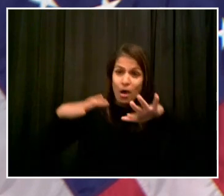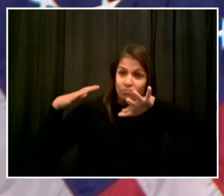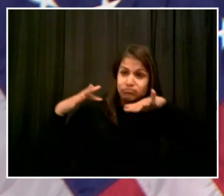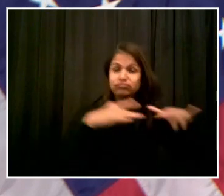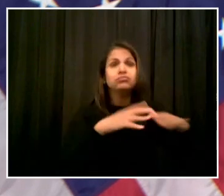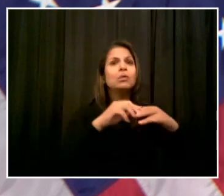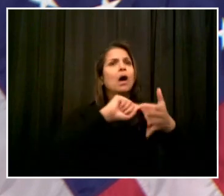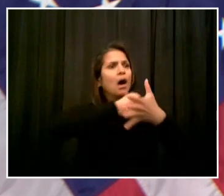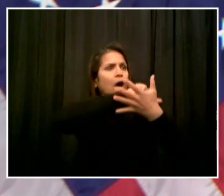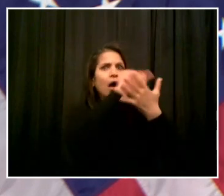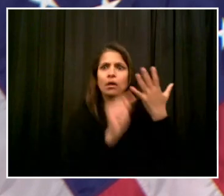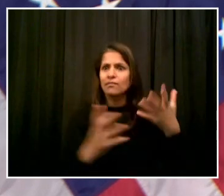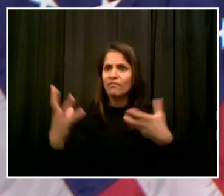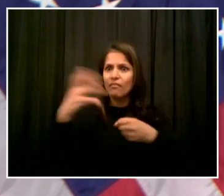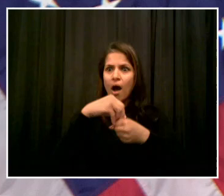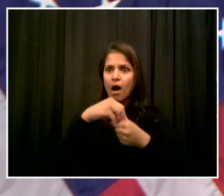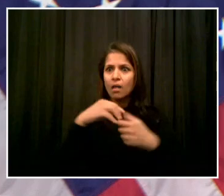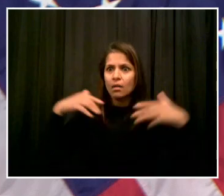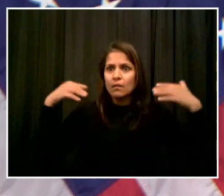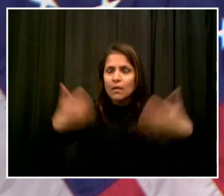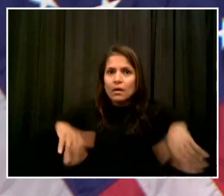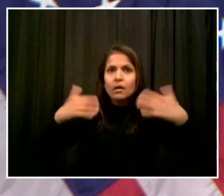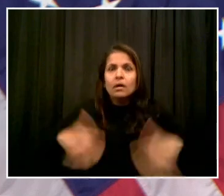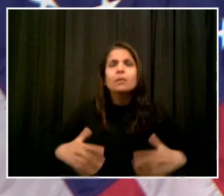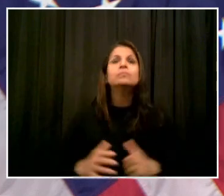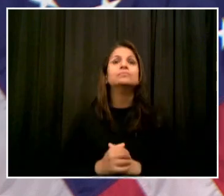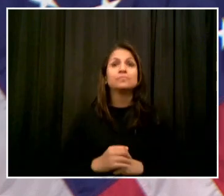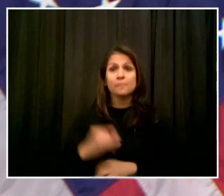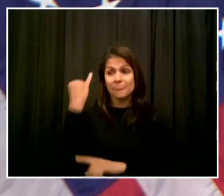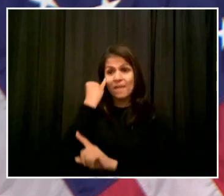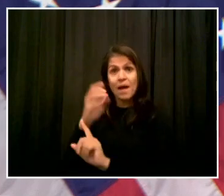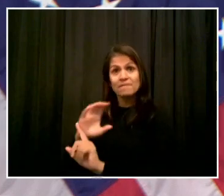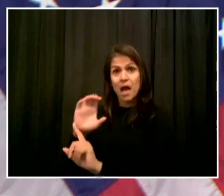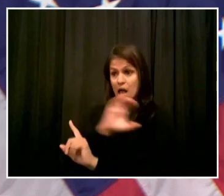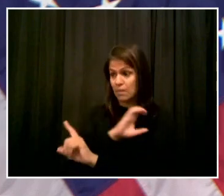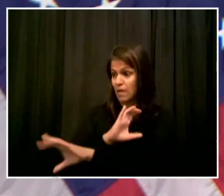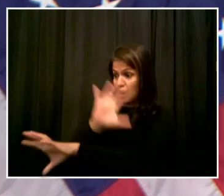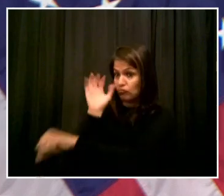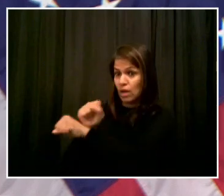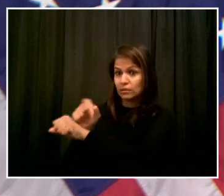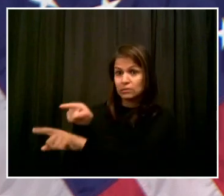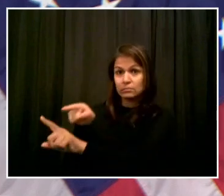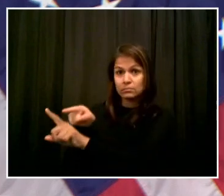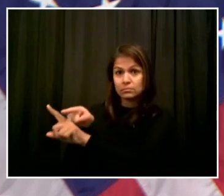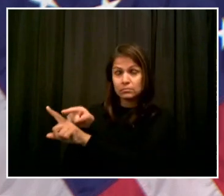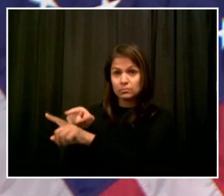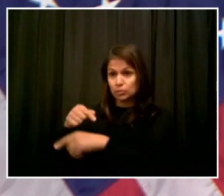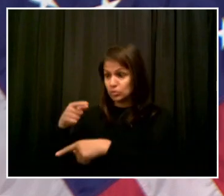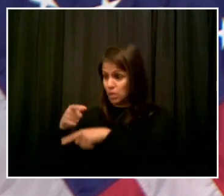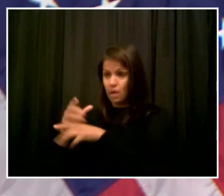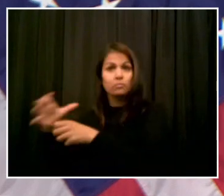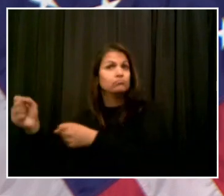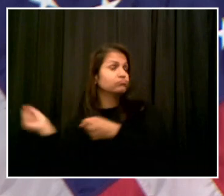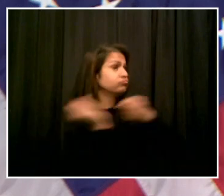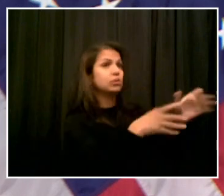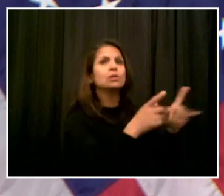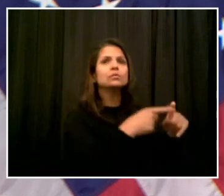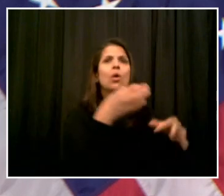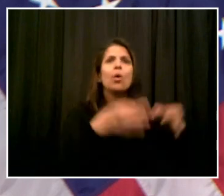PEOPLE ENTERING A SYSTEM AND BEING RELEASED BEFORE THE POLICE OFFICERS. AND THAT IS SOME OF WHAT WE ARE DEALING WITH.